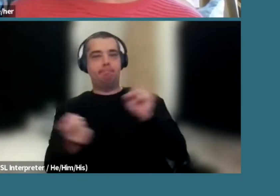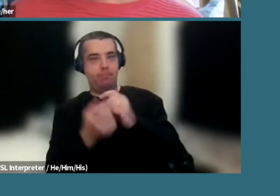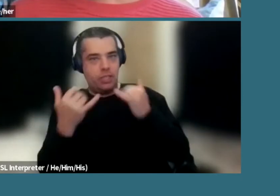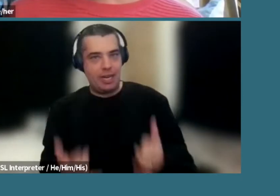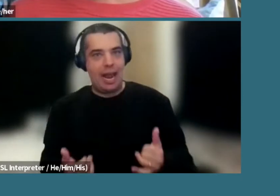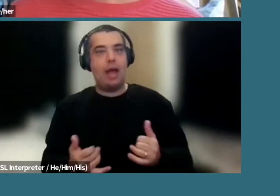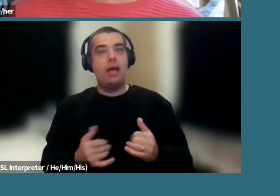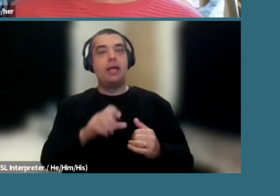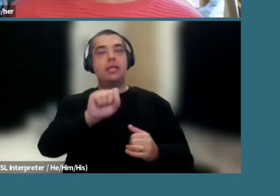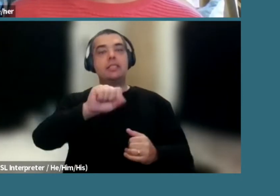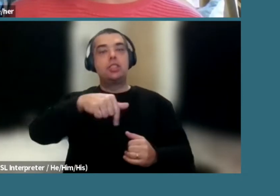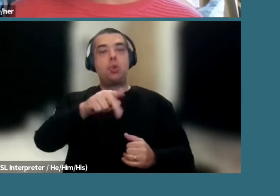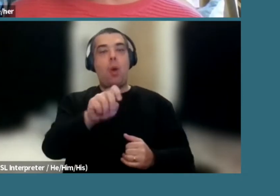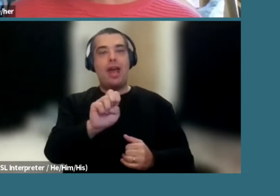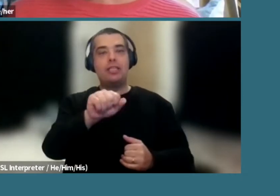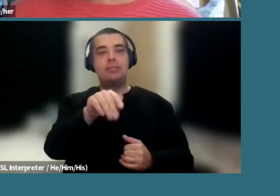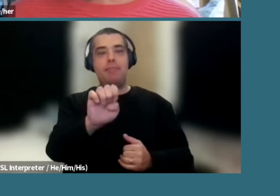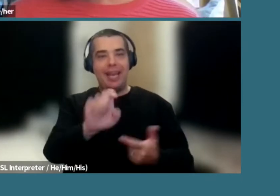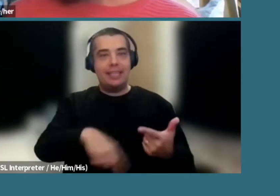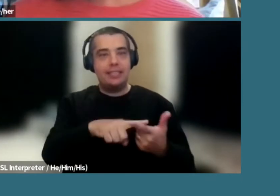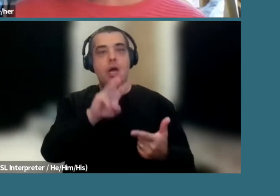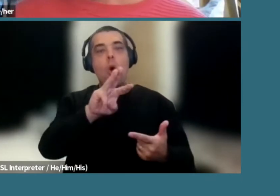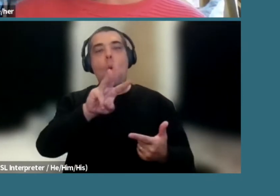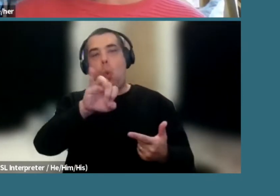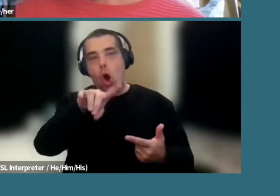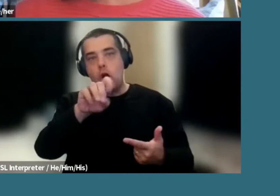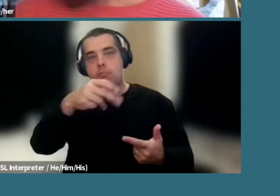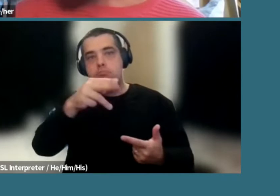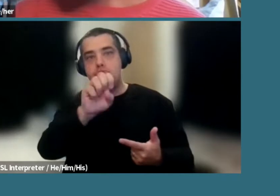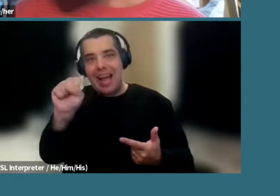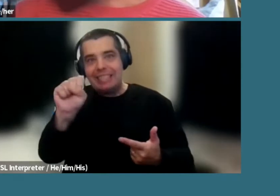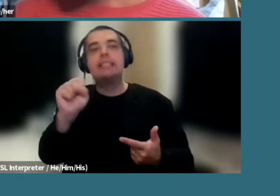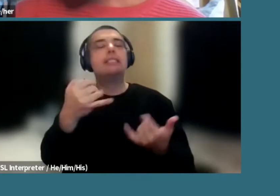Squarespace or, I know, WordPress still there are it's very few